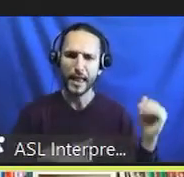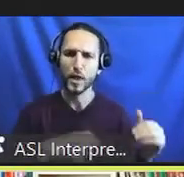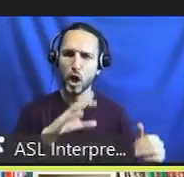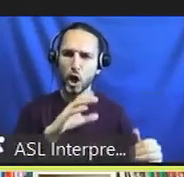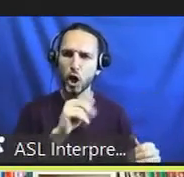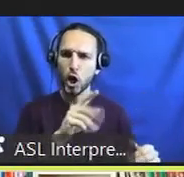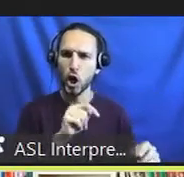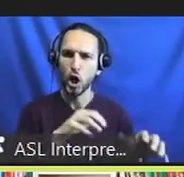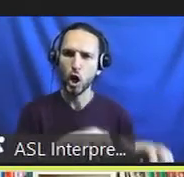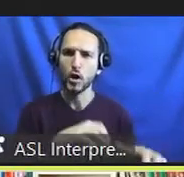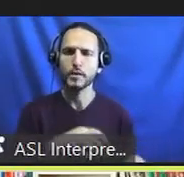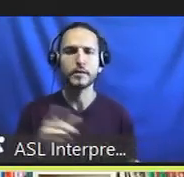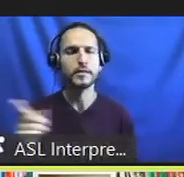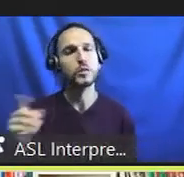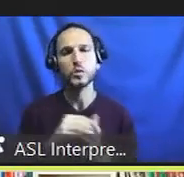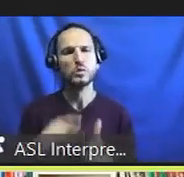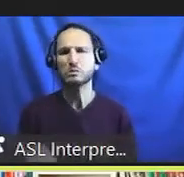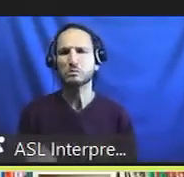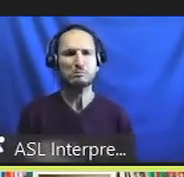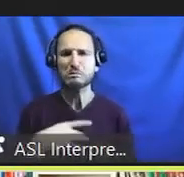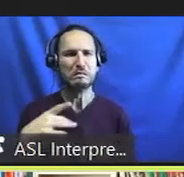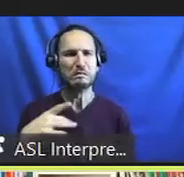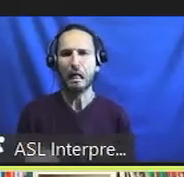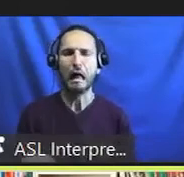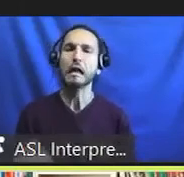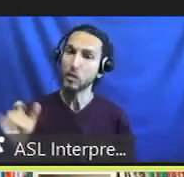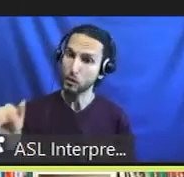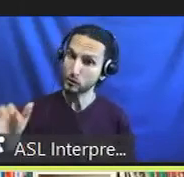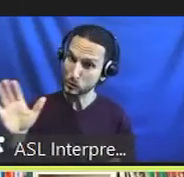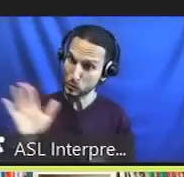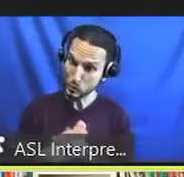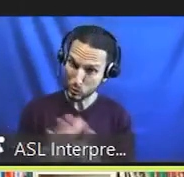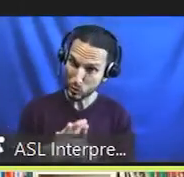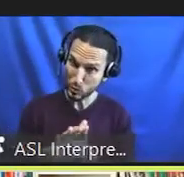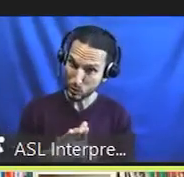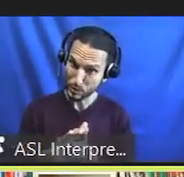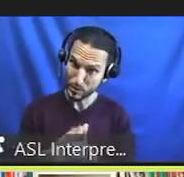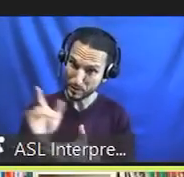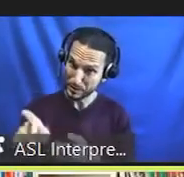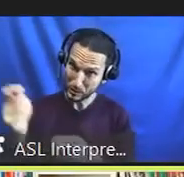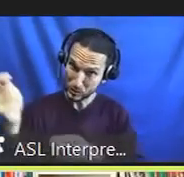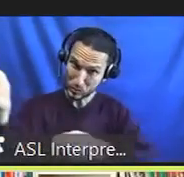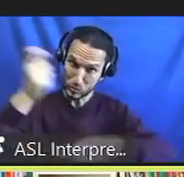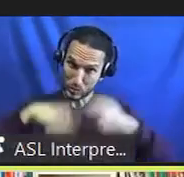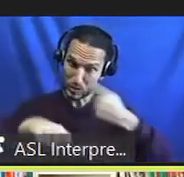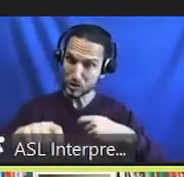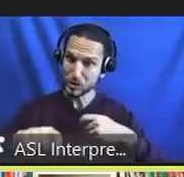like meaning for meaning, does the school need to switch? So that's the first question.